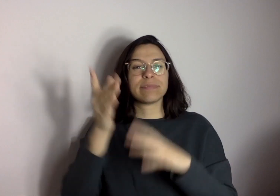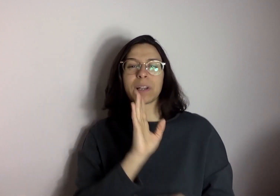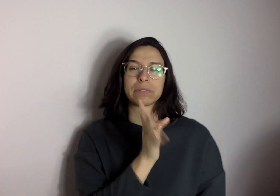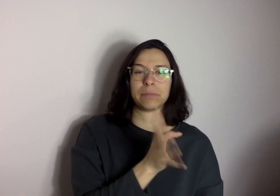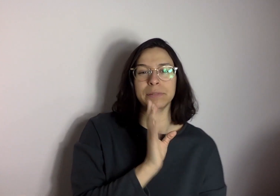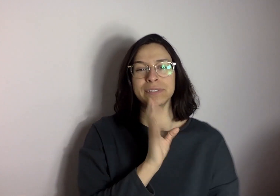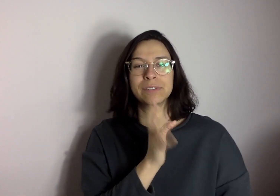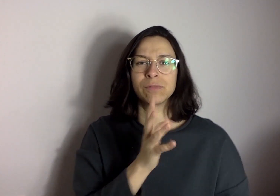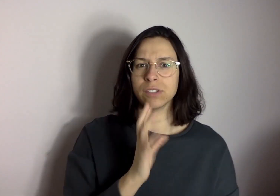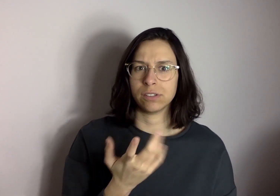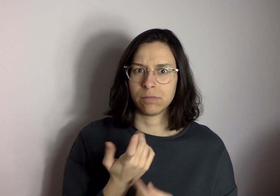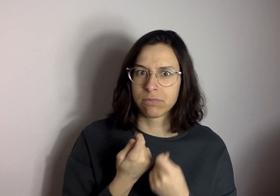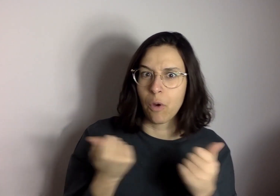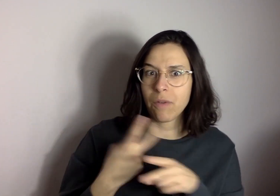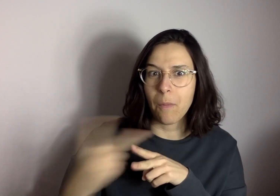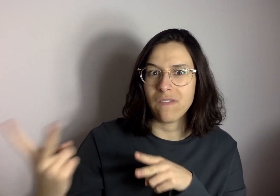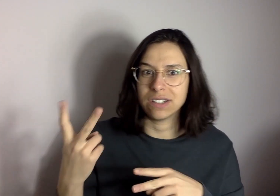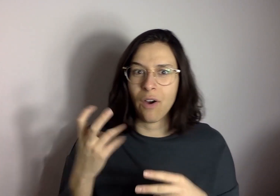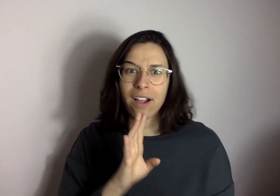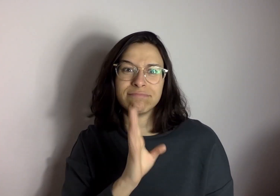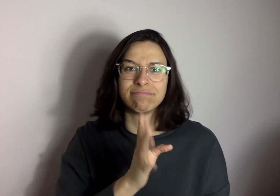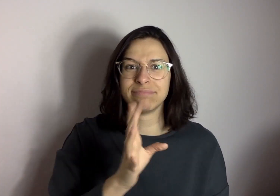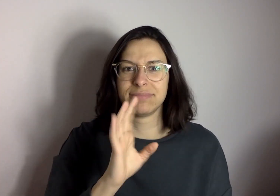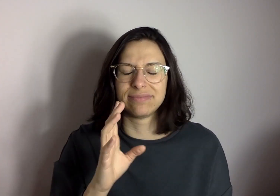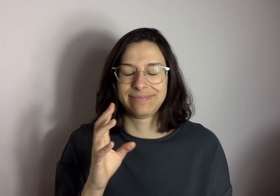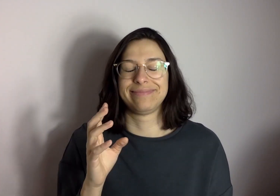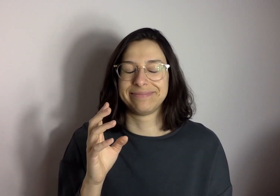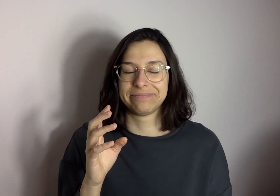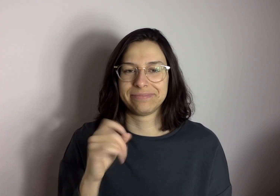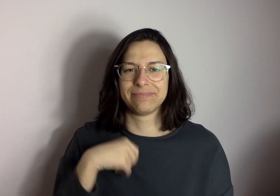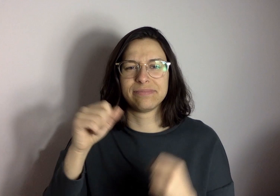and I start talking very professionally and I am like nooo thats weird